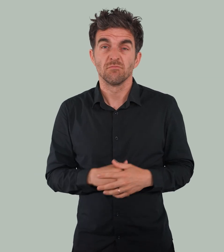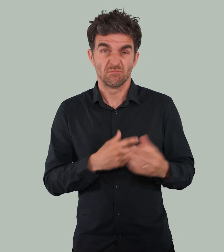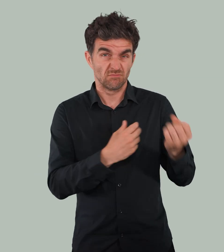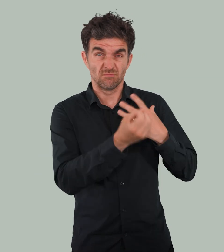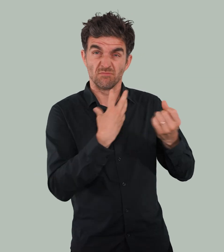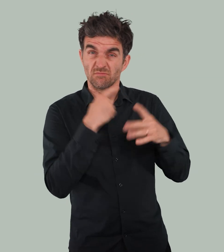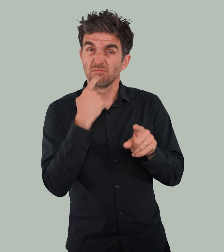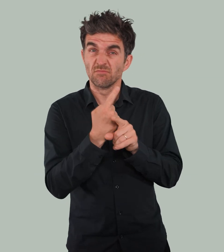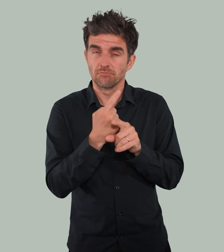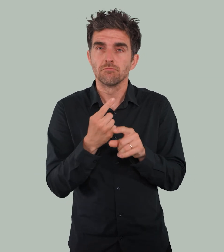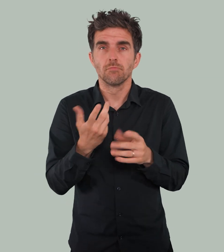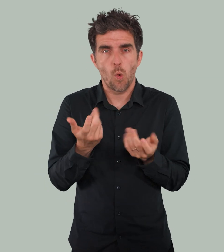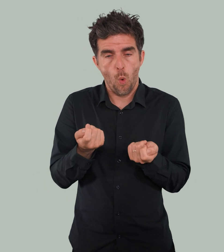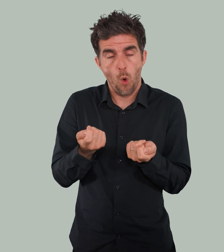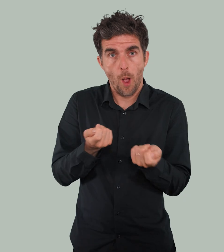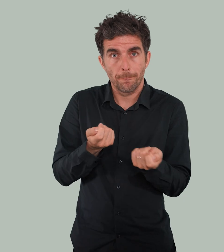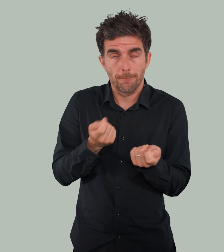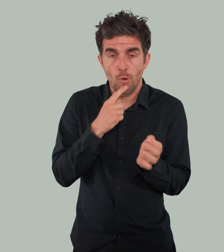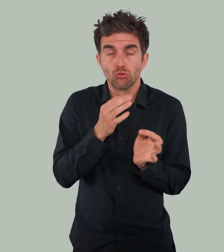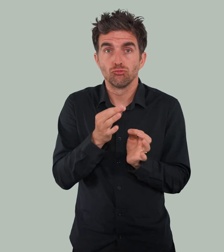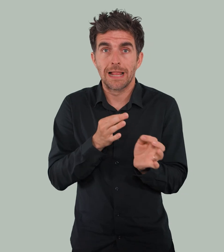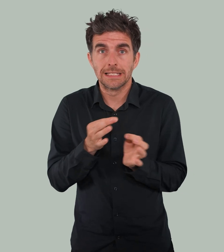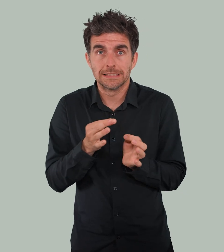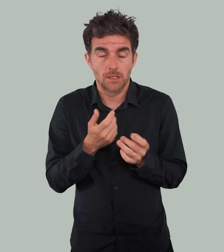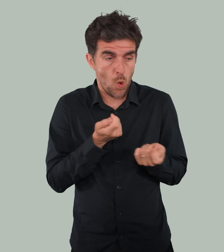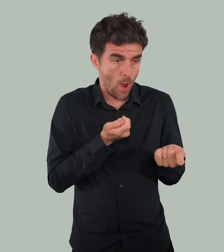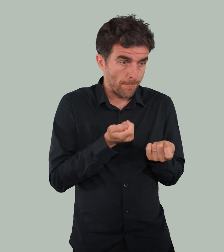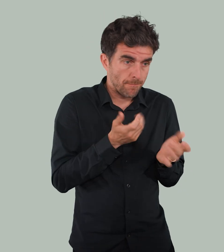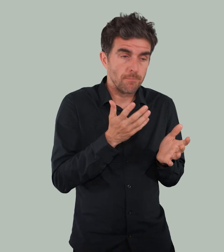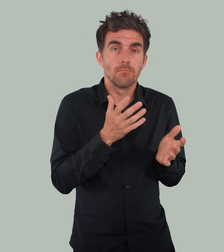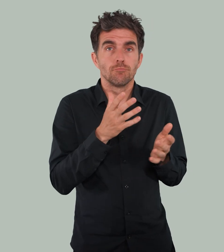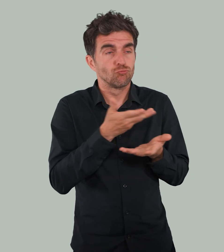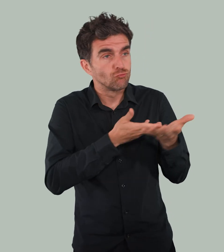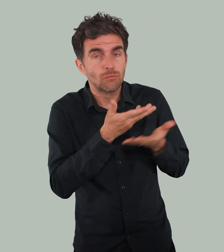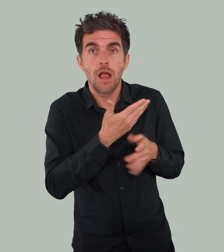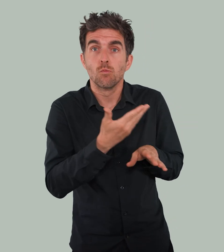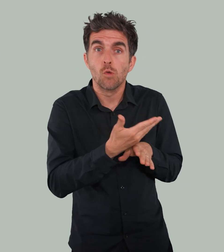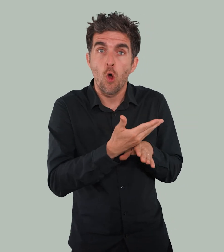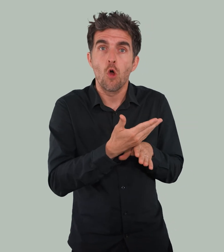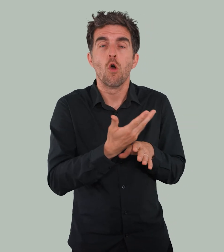Respondents highlight that coping strategies, engagement in work,